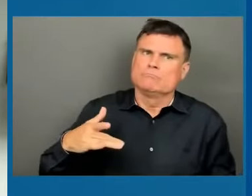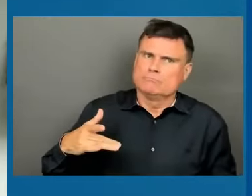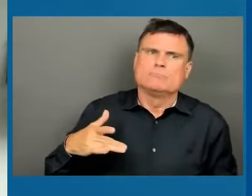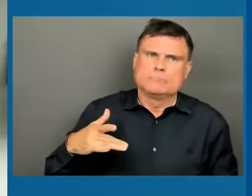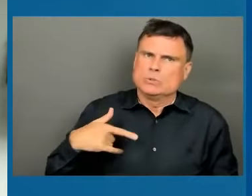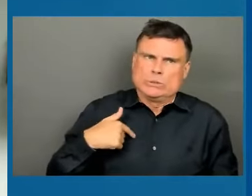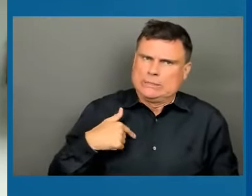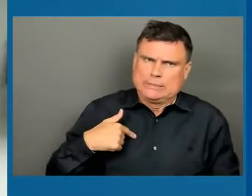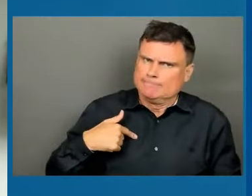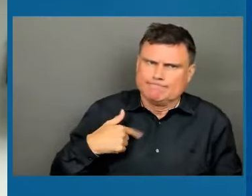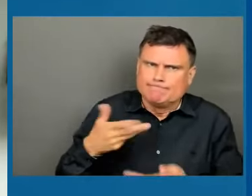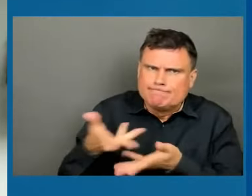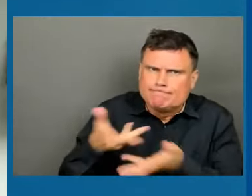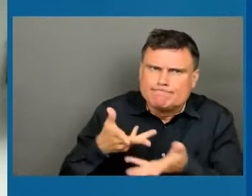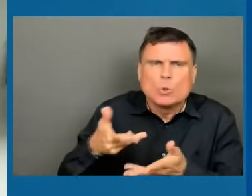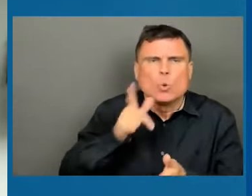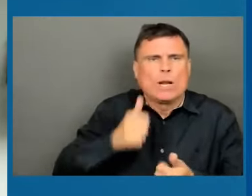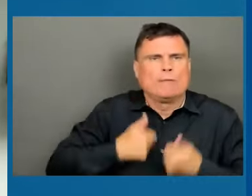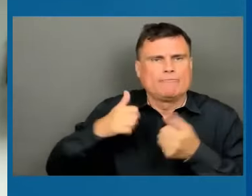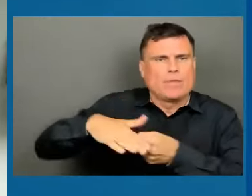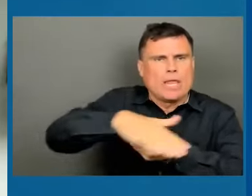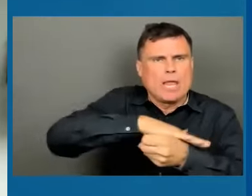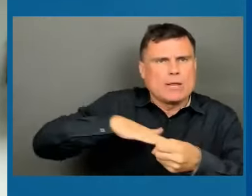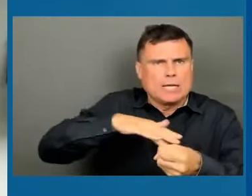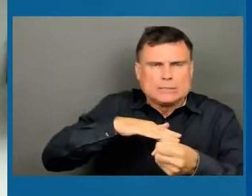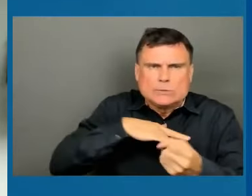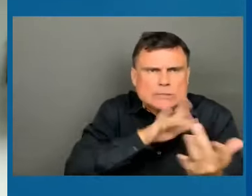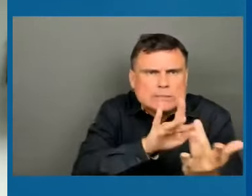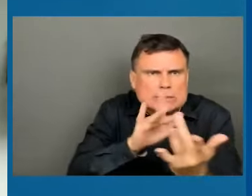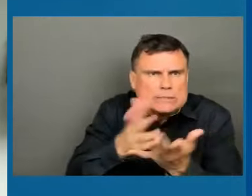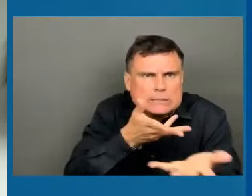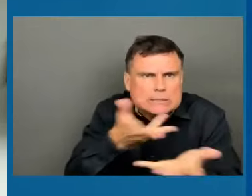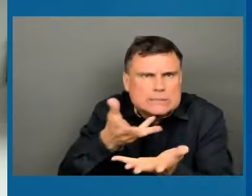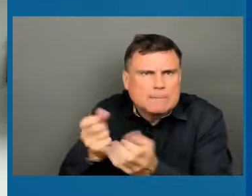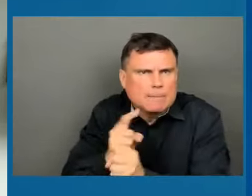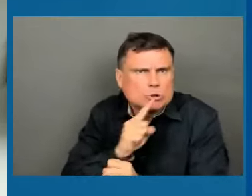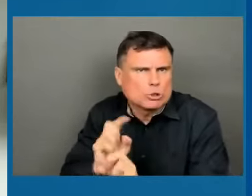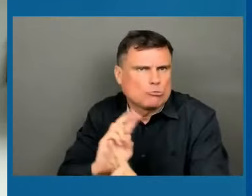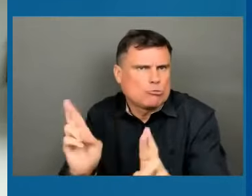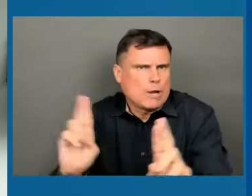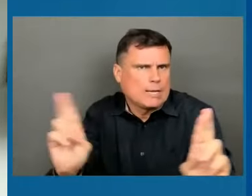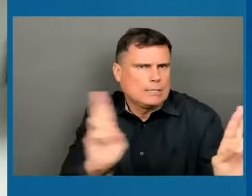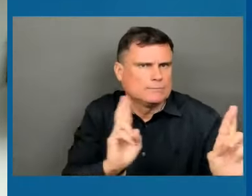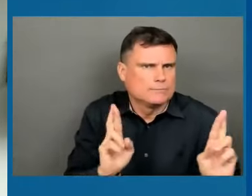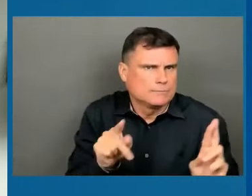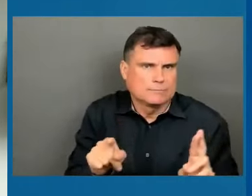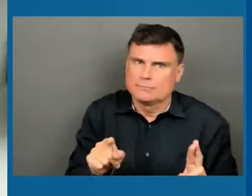either have supported or are currently processing. So we continue to support them and we